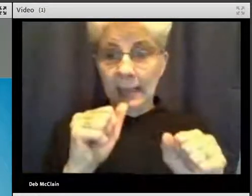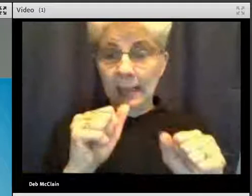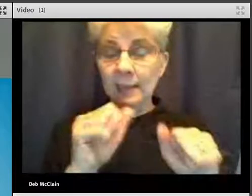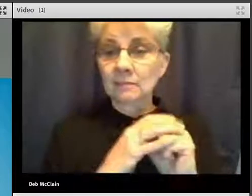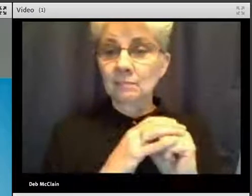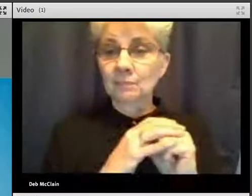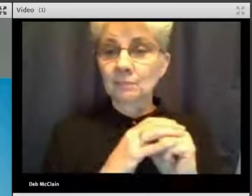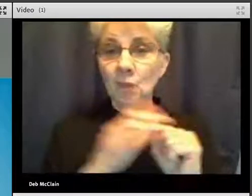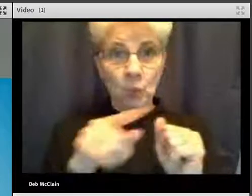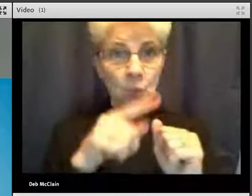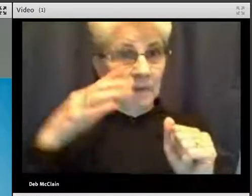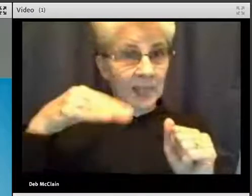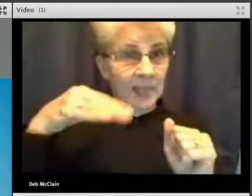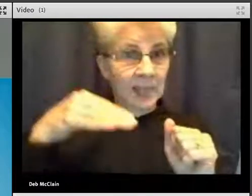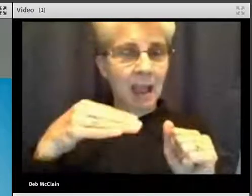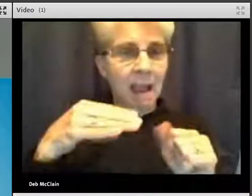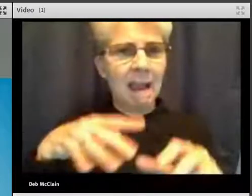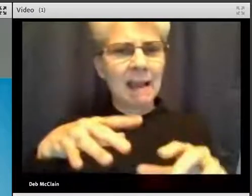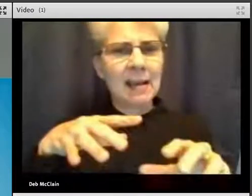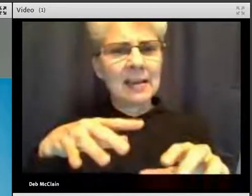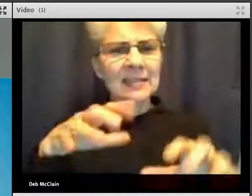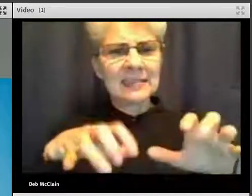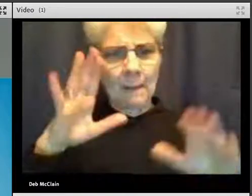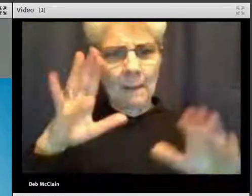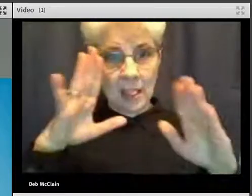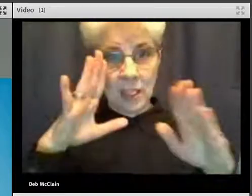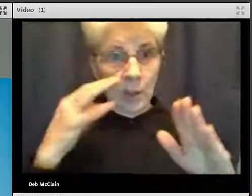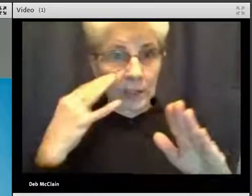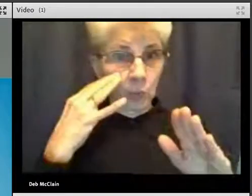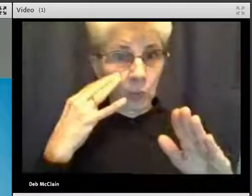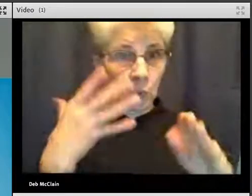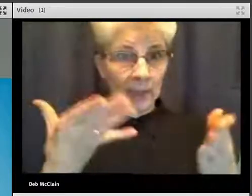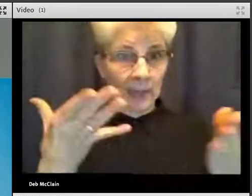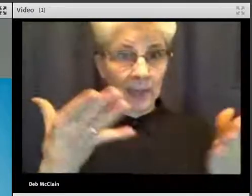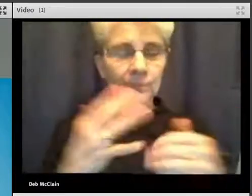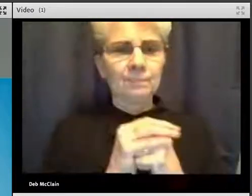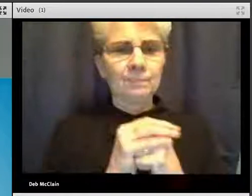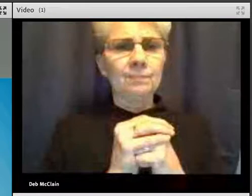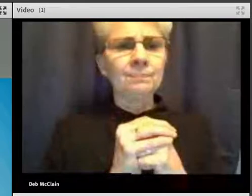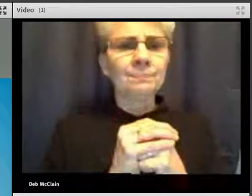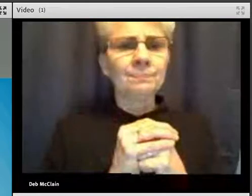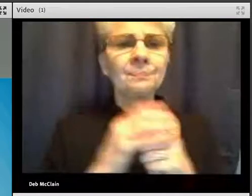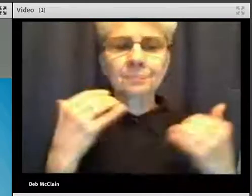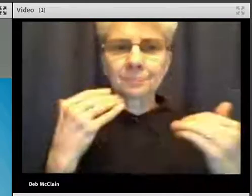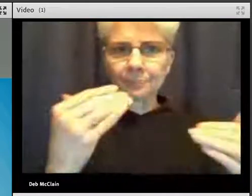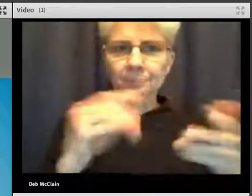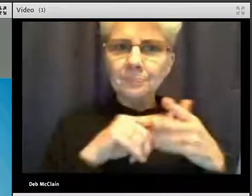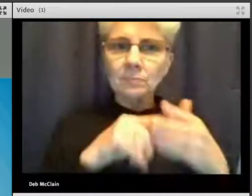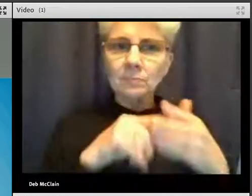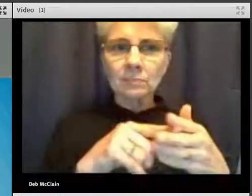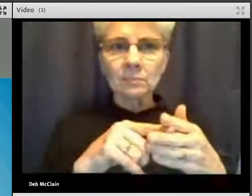just type hello in that box so I know that you know where it is and we can go ahead and get started.